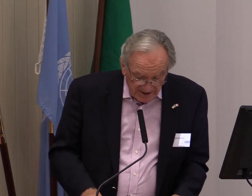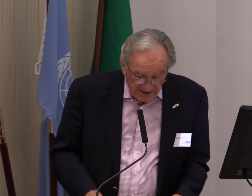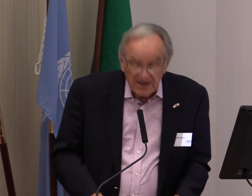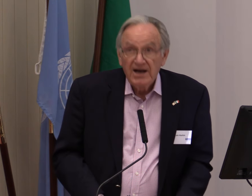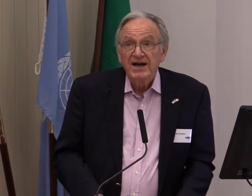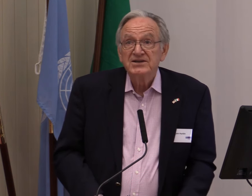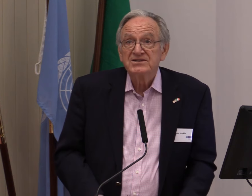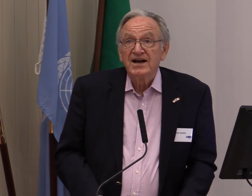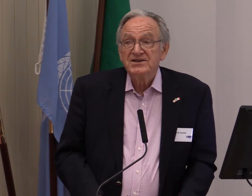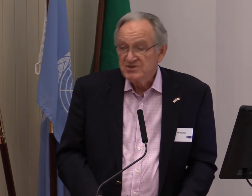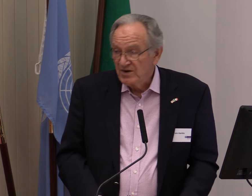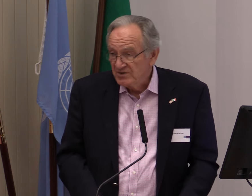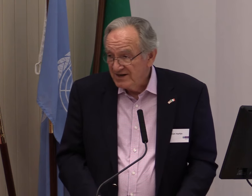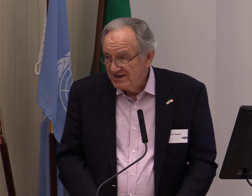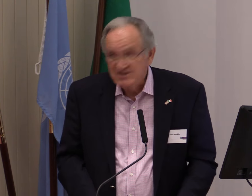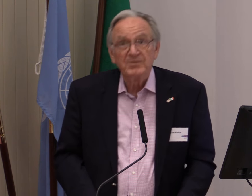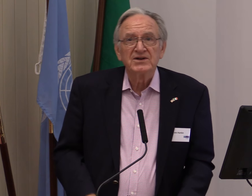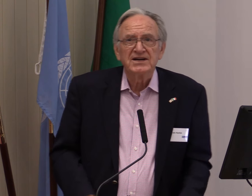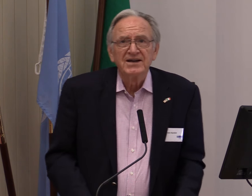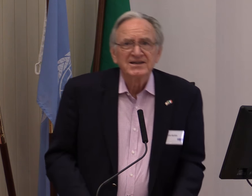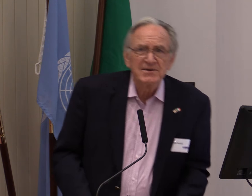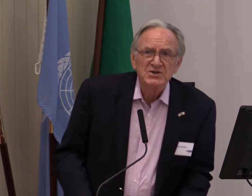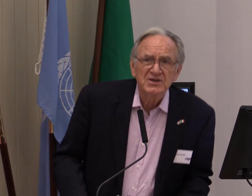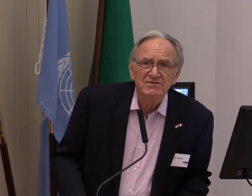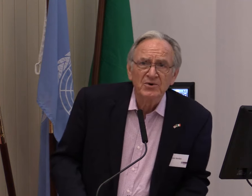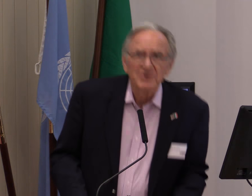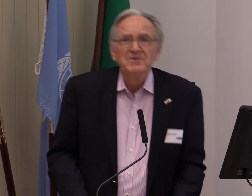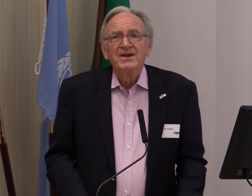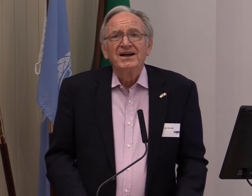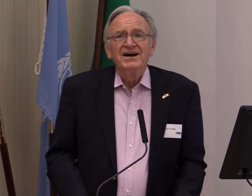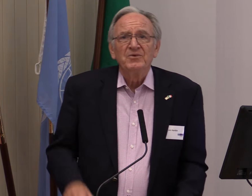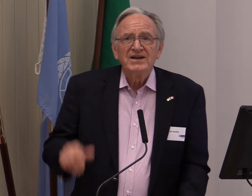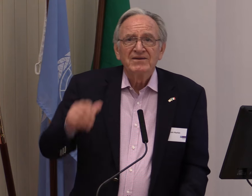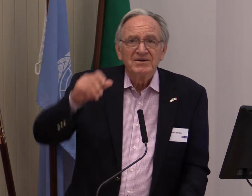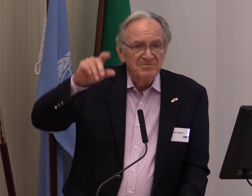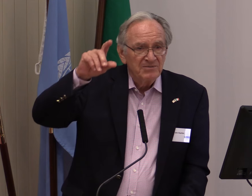And again, I just want to recognise something else, I was looking for her, we have a member